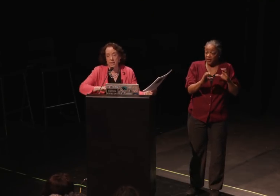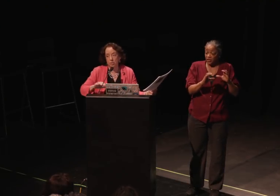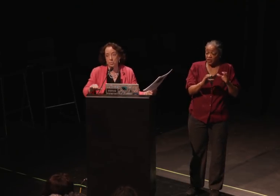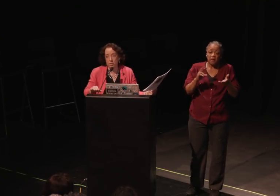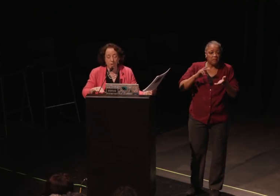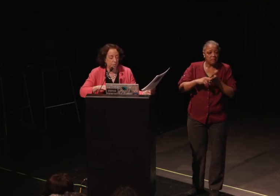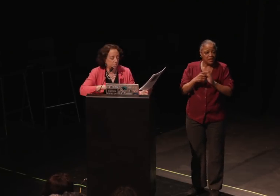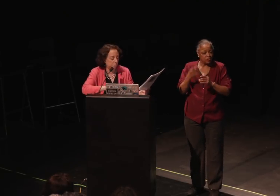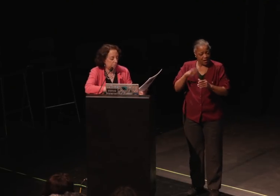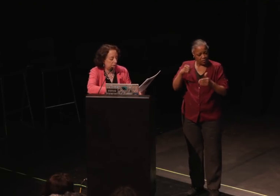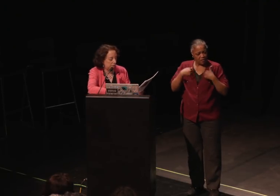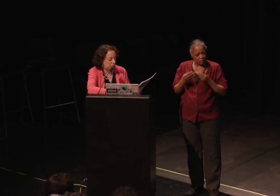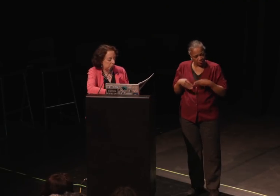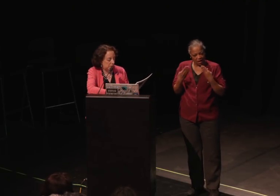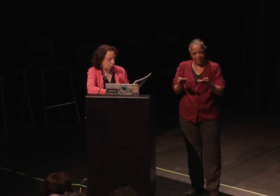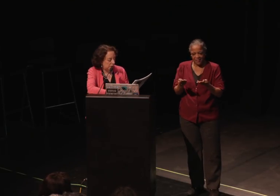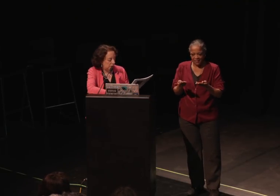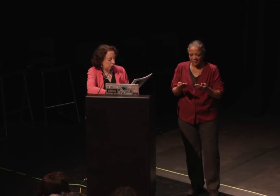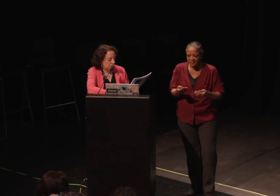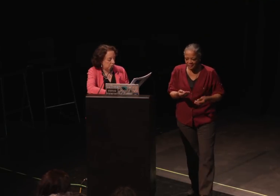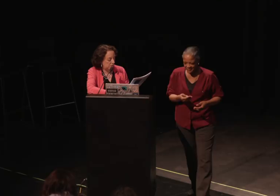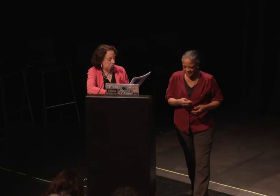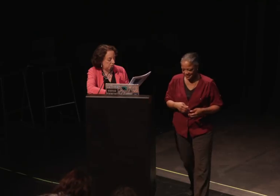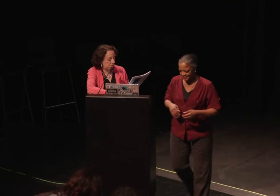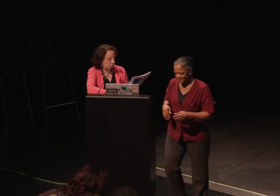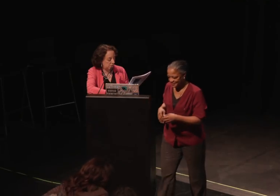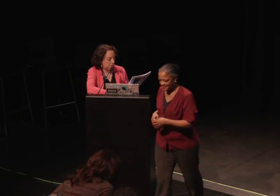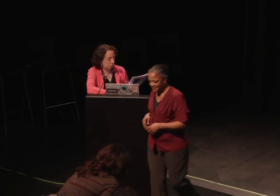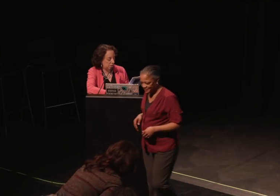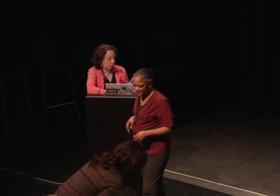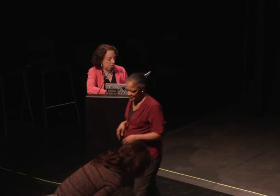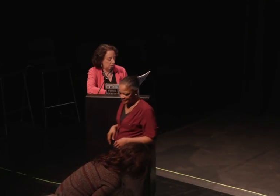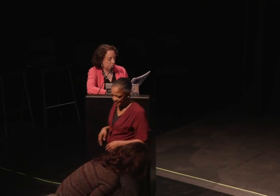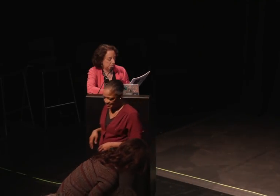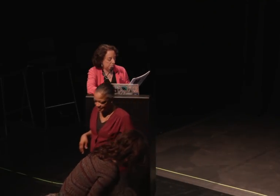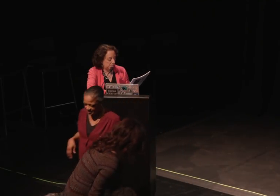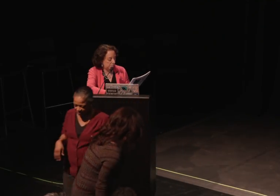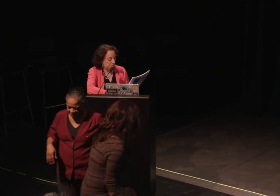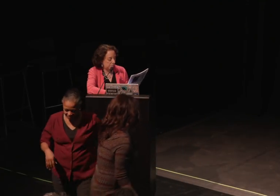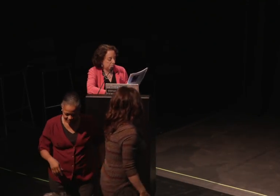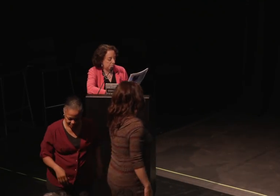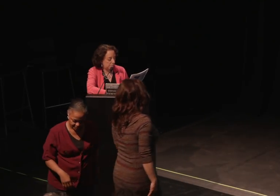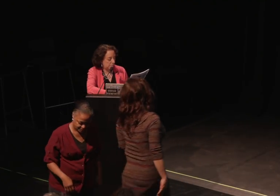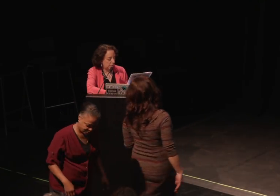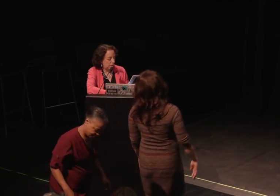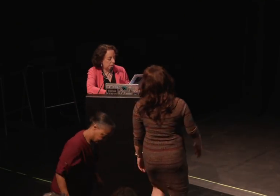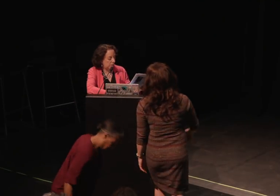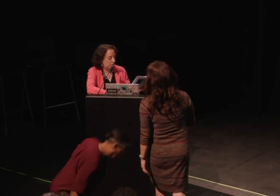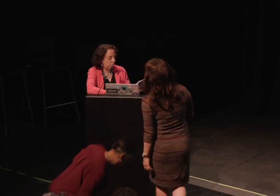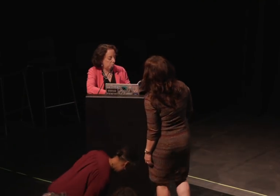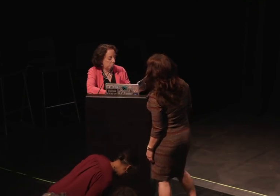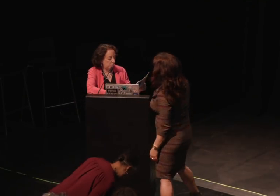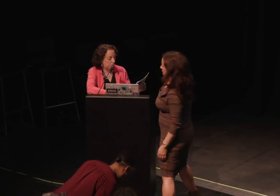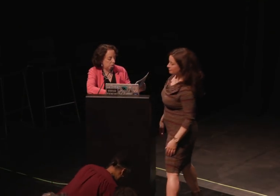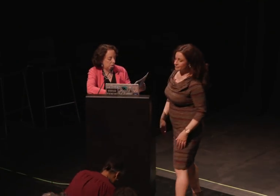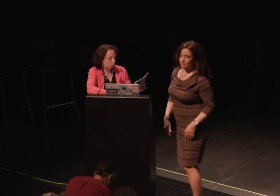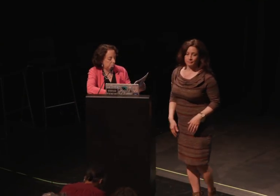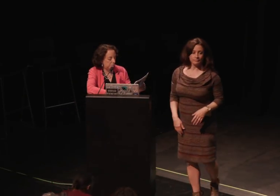that is what you have to provide. Let's see. I'm going to give you one more.